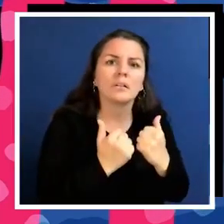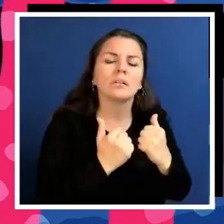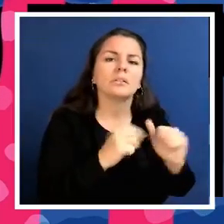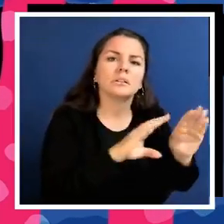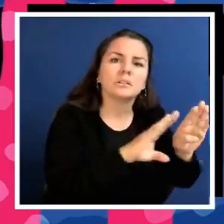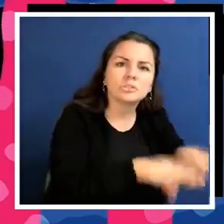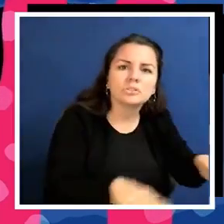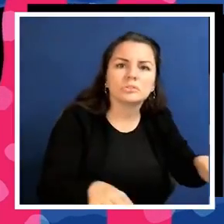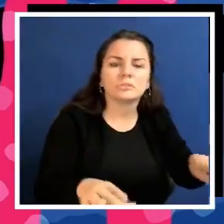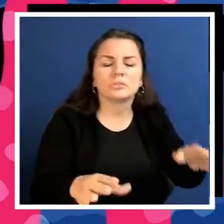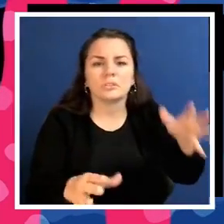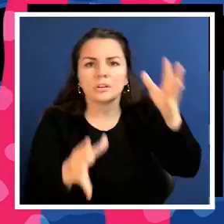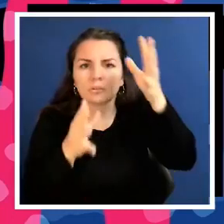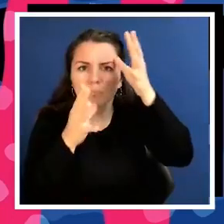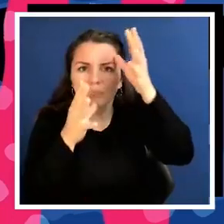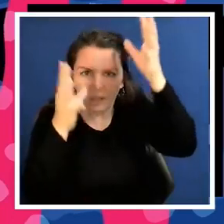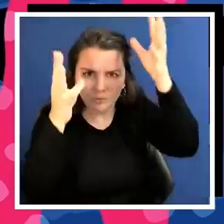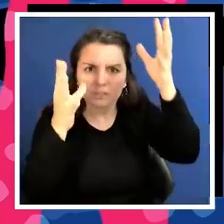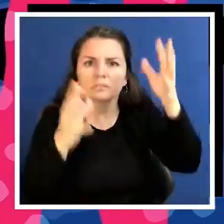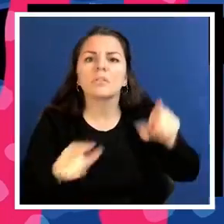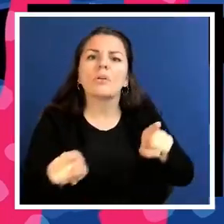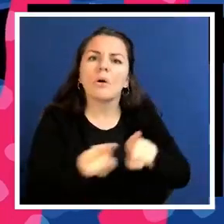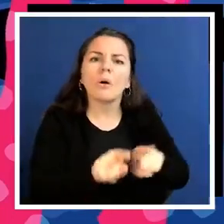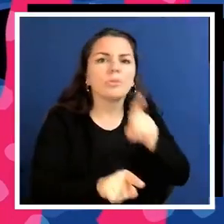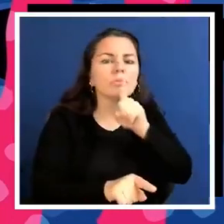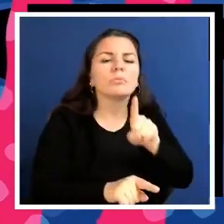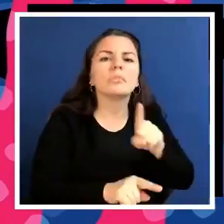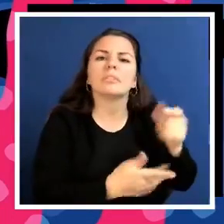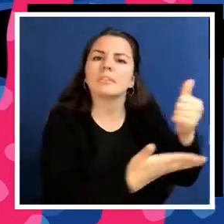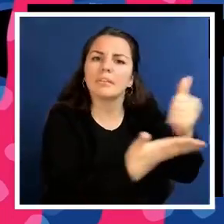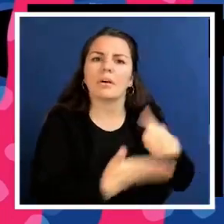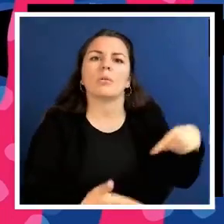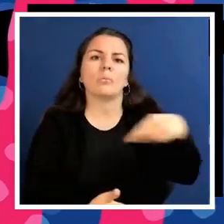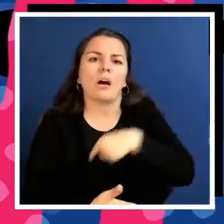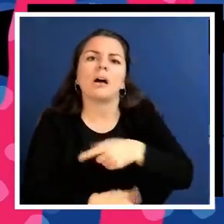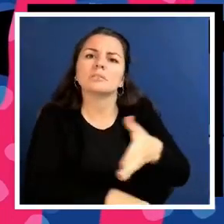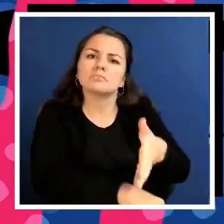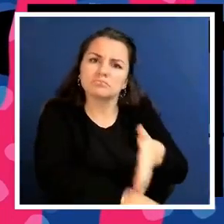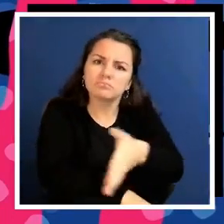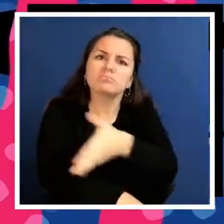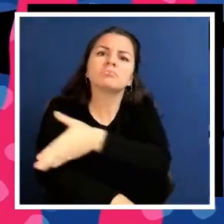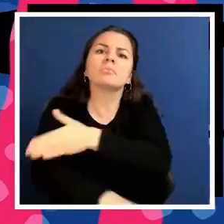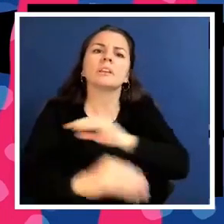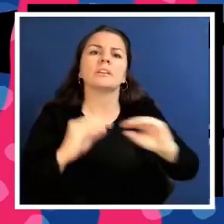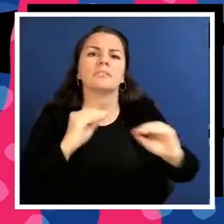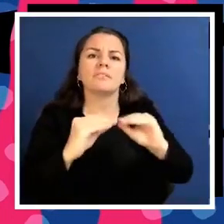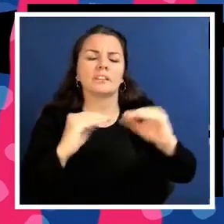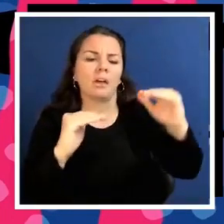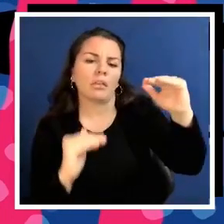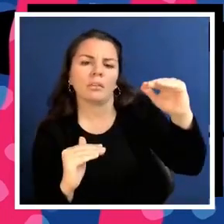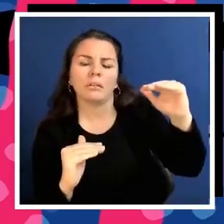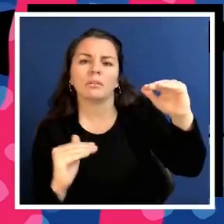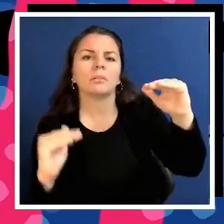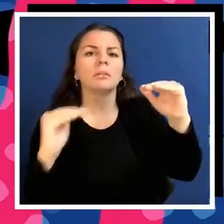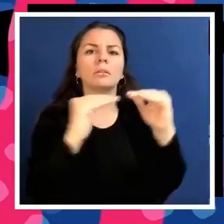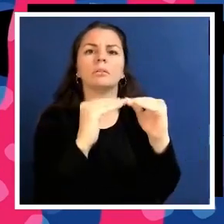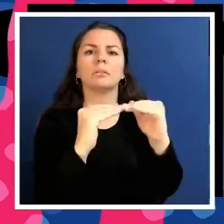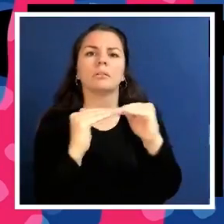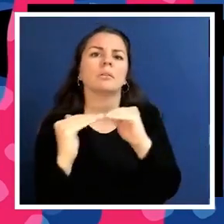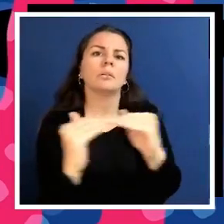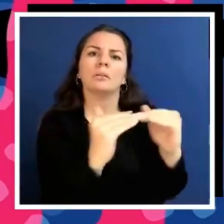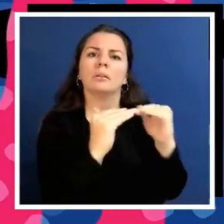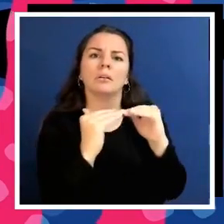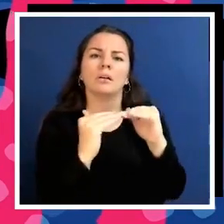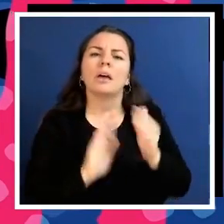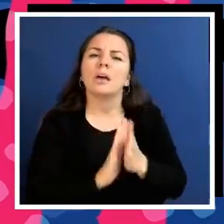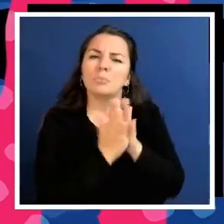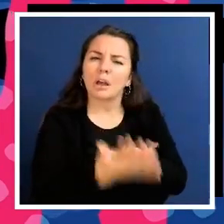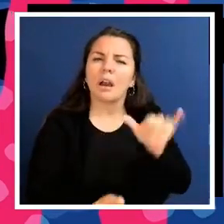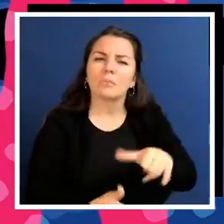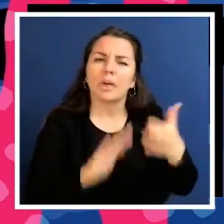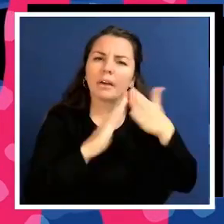HELP US GOD IN THIS COUNTRY TO